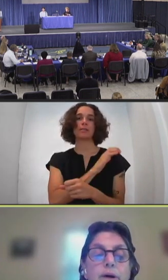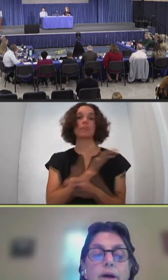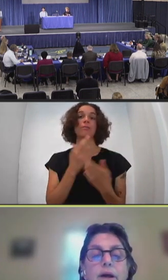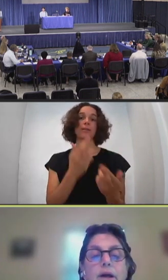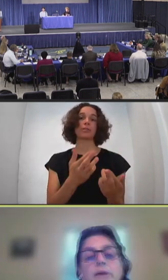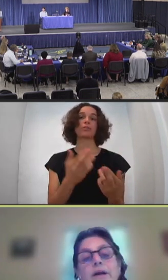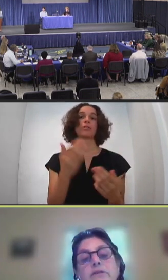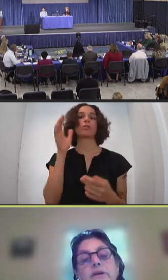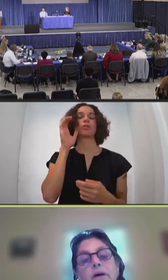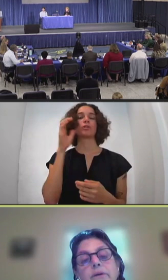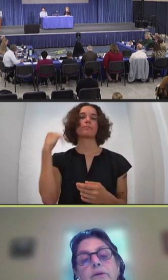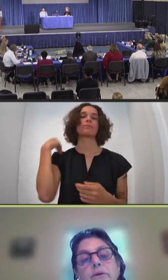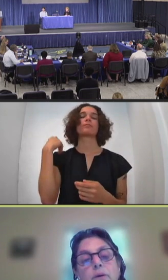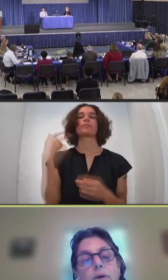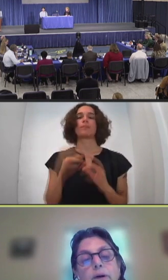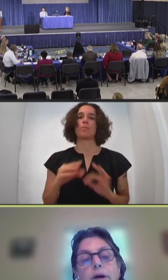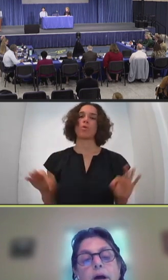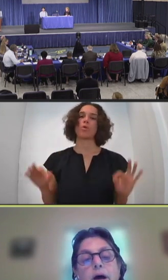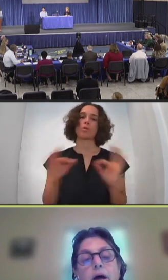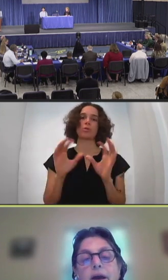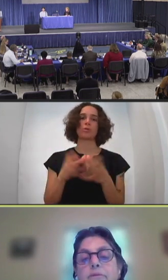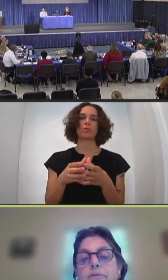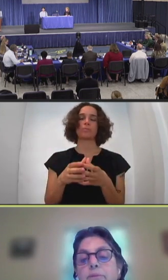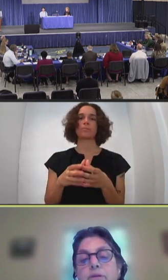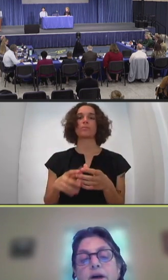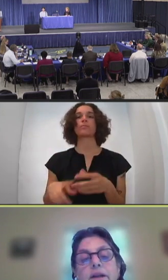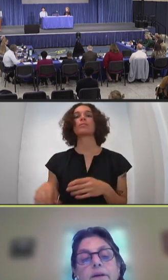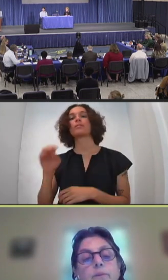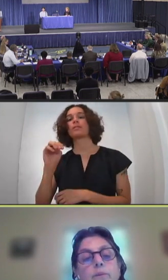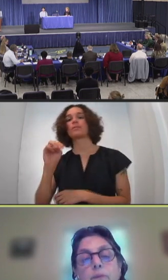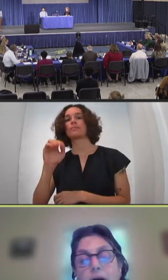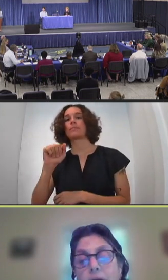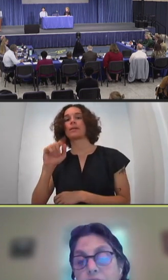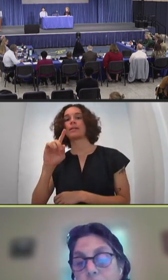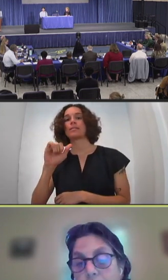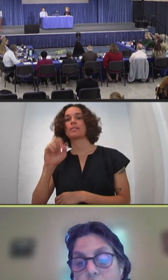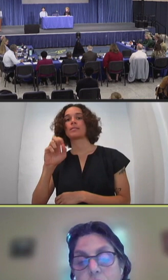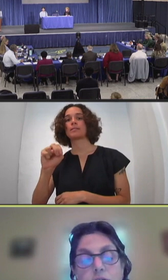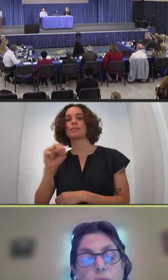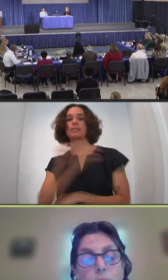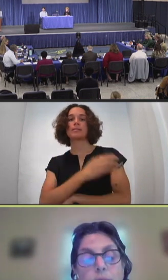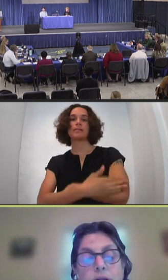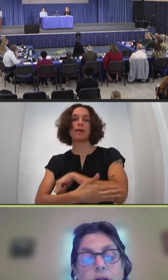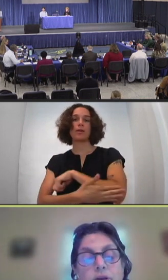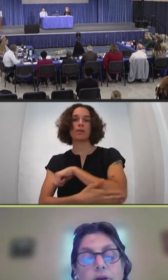In Madison County, New York, they have been providing education to women in various